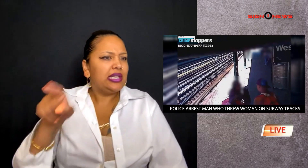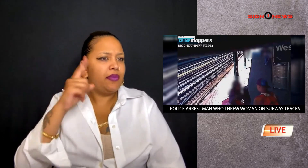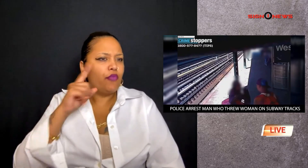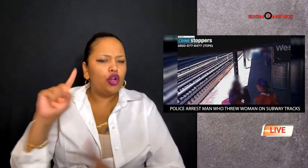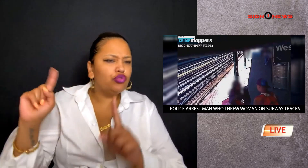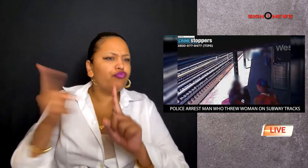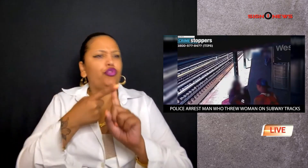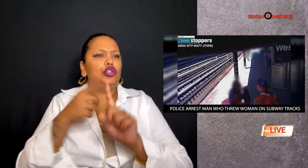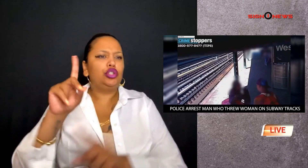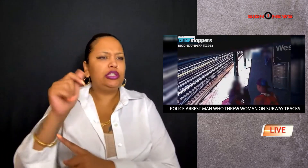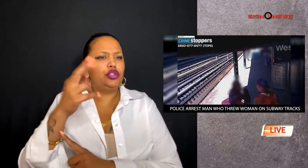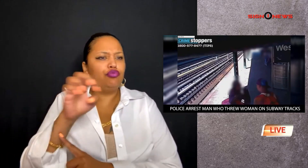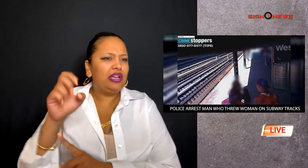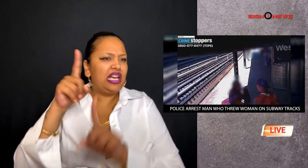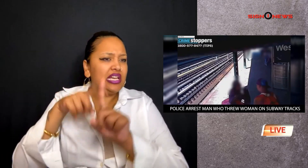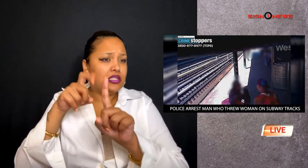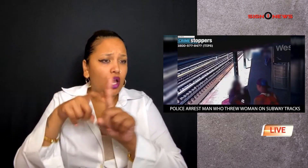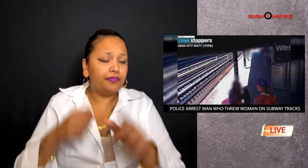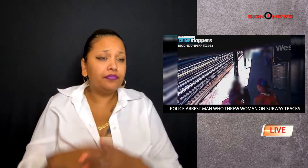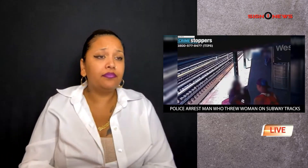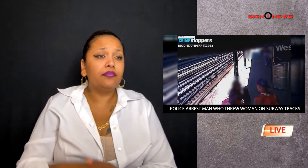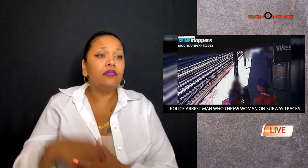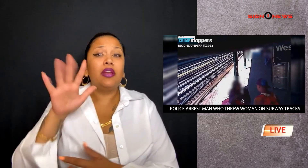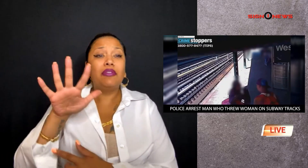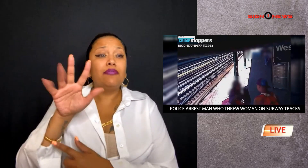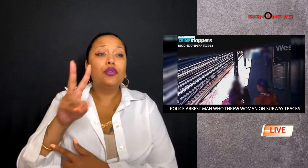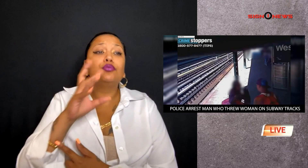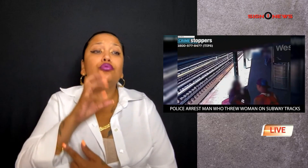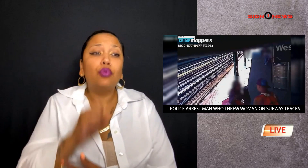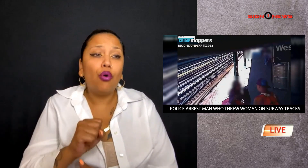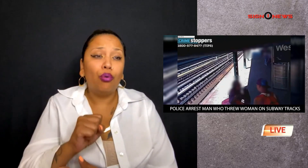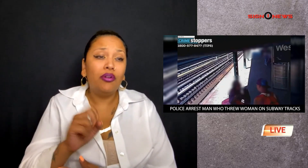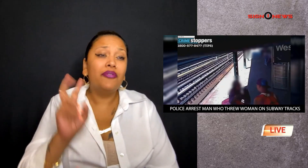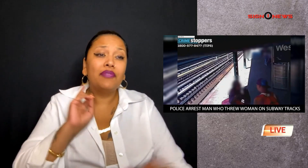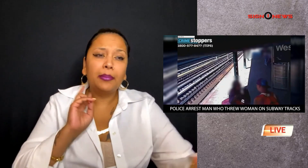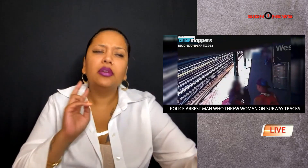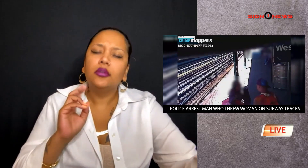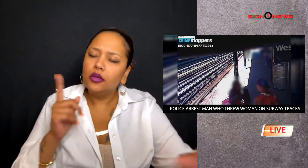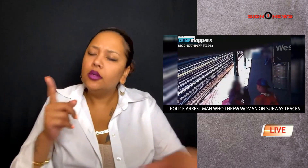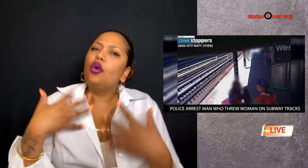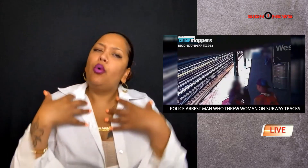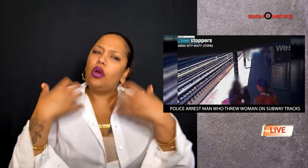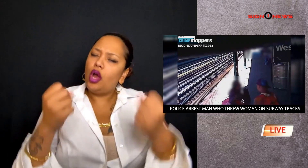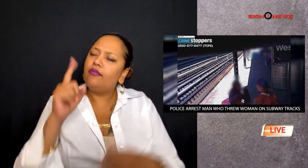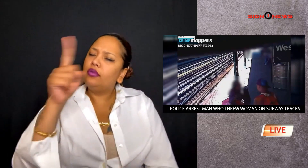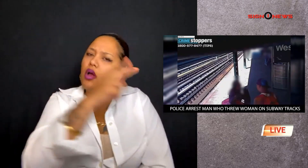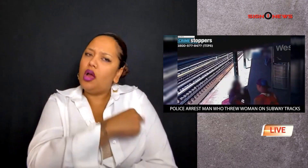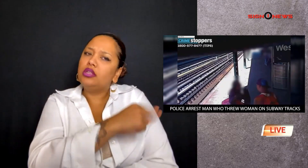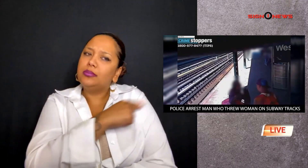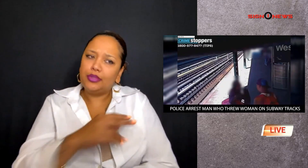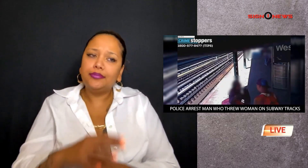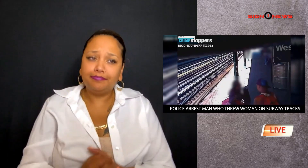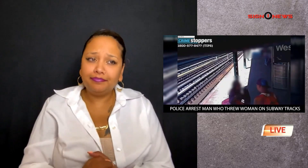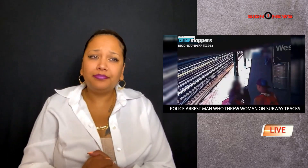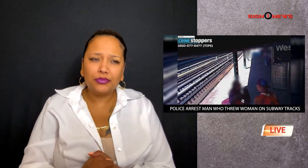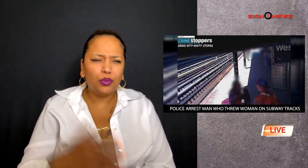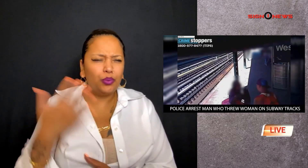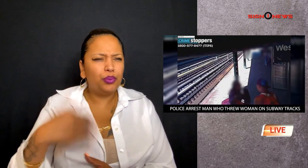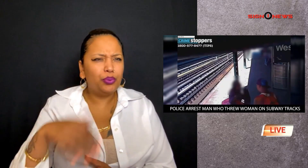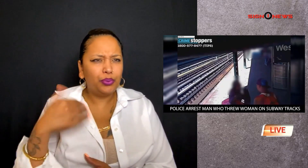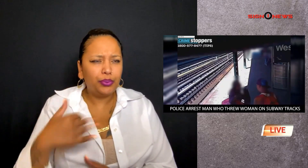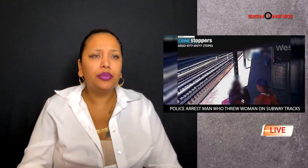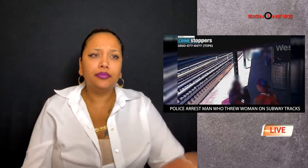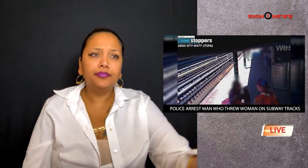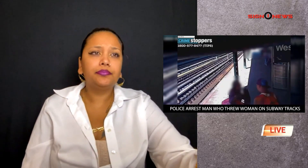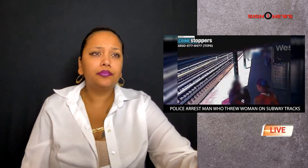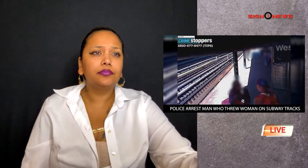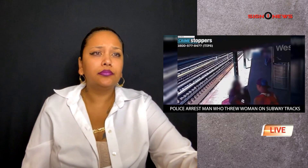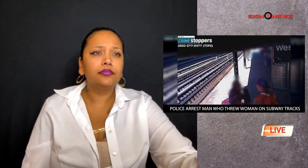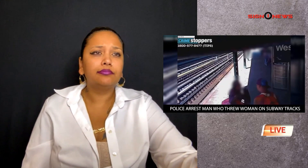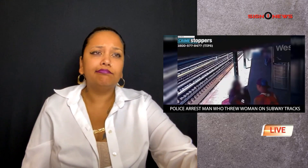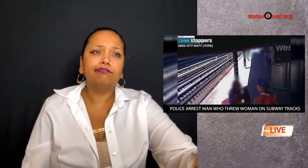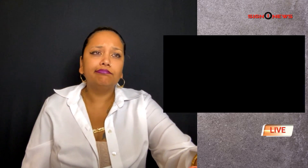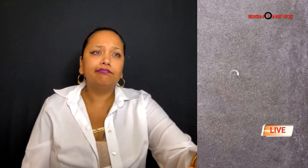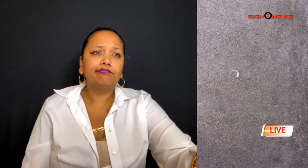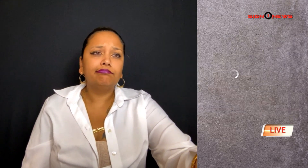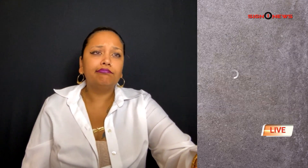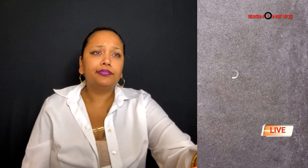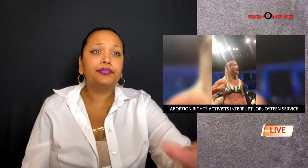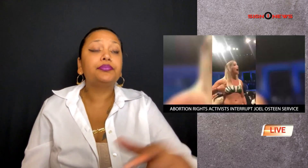he was charged with first-degree assault the 52-year-old victim is recovering at the hospital